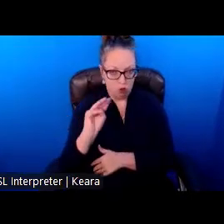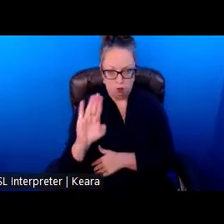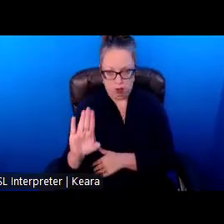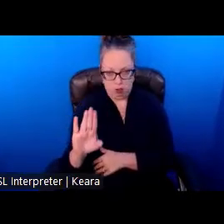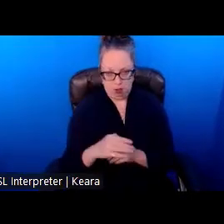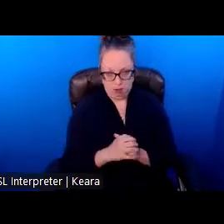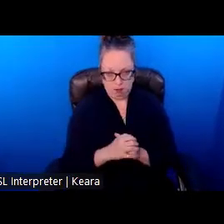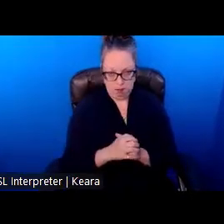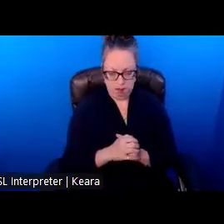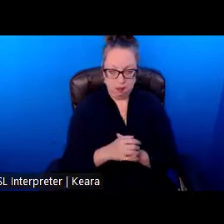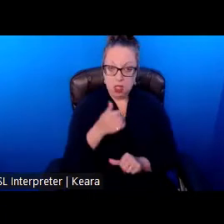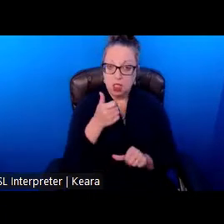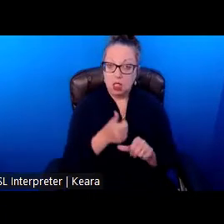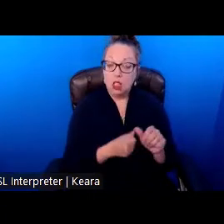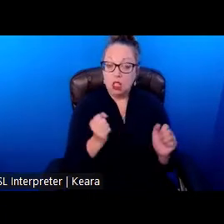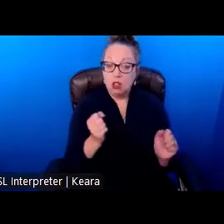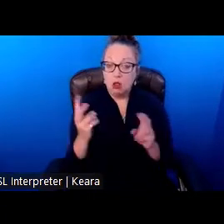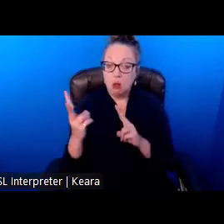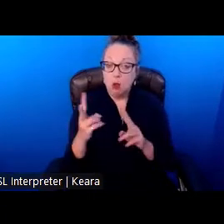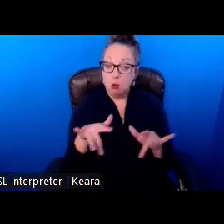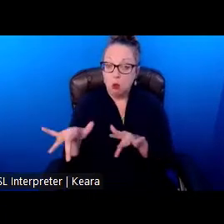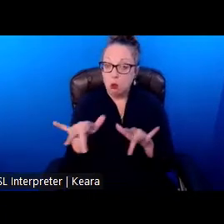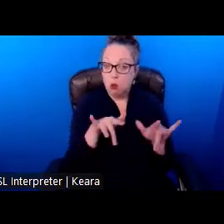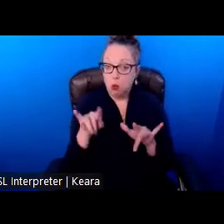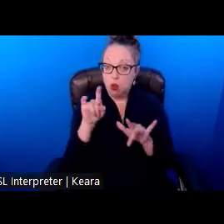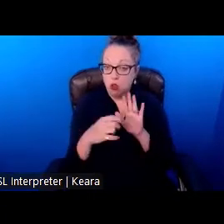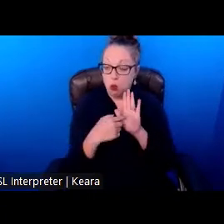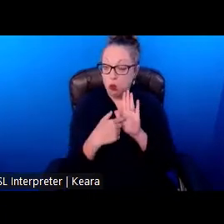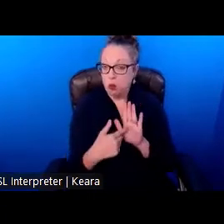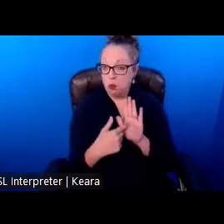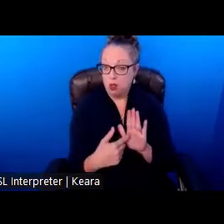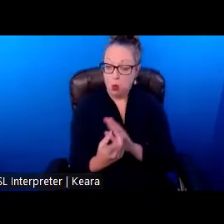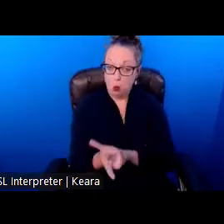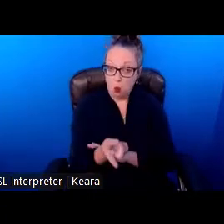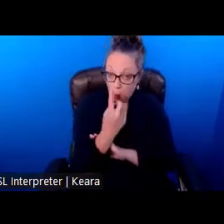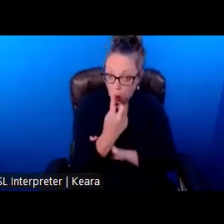Each uploaded recording should represent one choreographed performance.